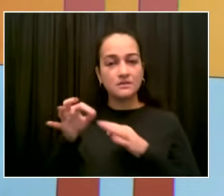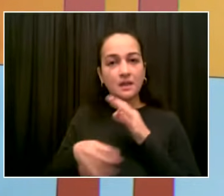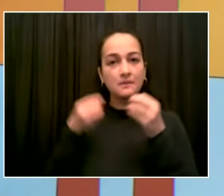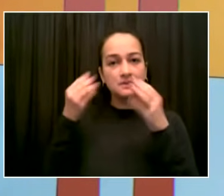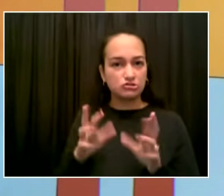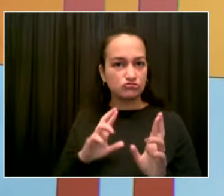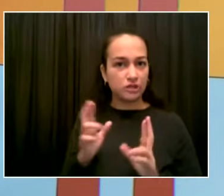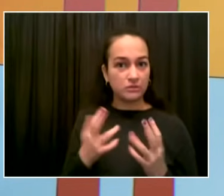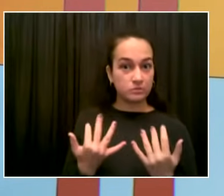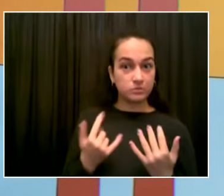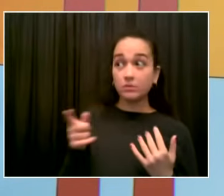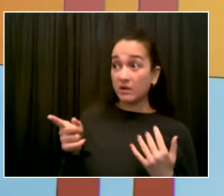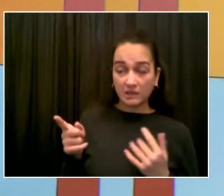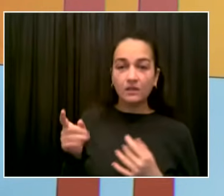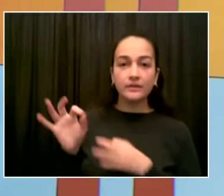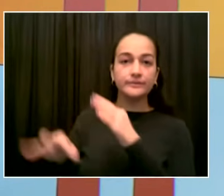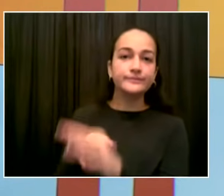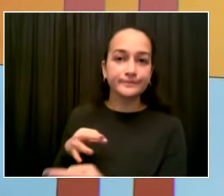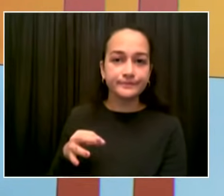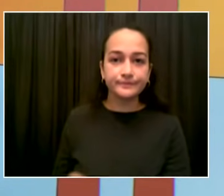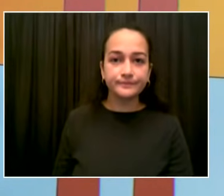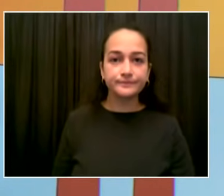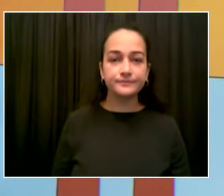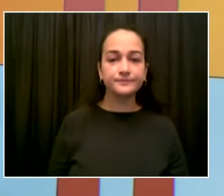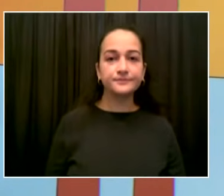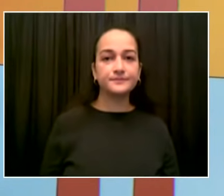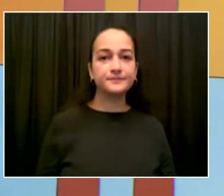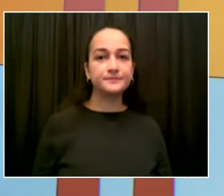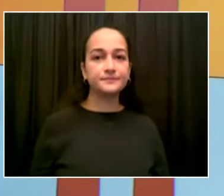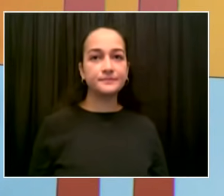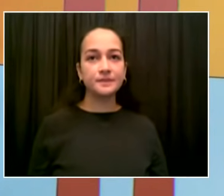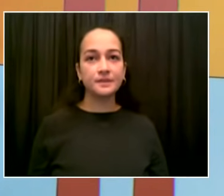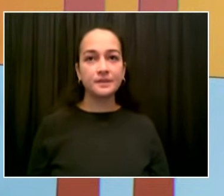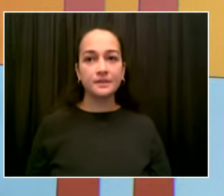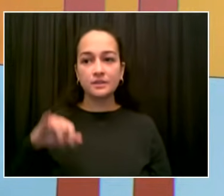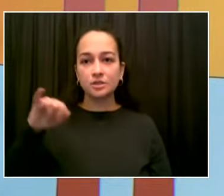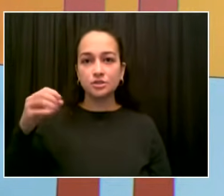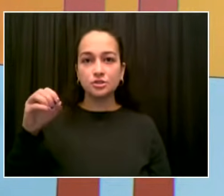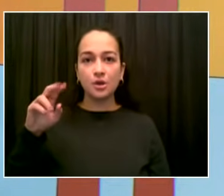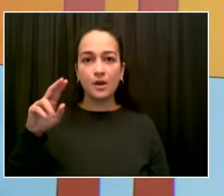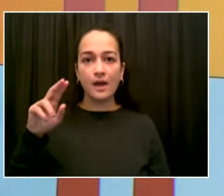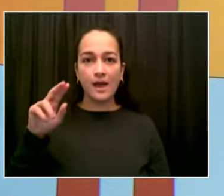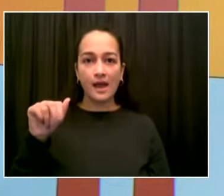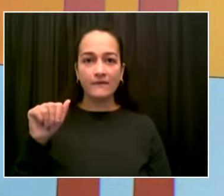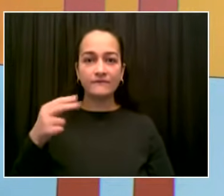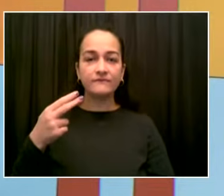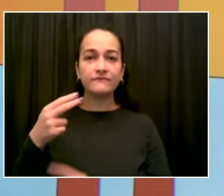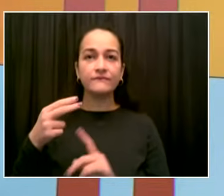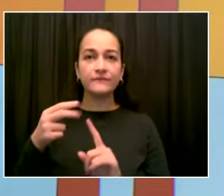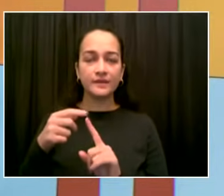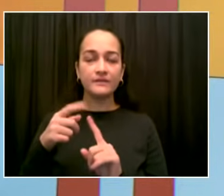HI, MR. MAYOR. I WANTED TO REVISIT THE ISSUE I ASKED ABOUT LAST EWEK REGARDING SPECIAL EDUCATION